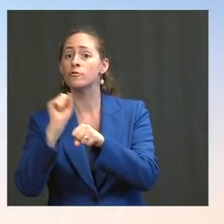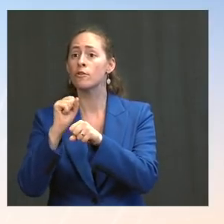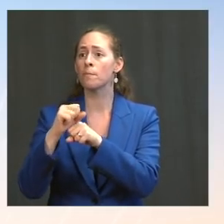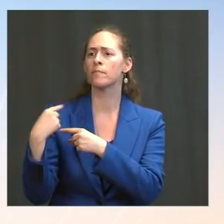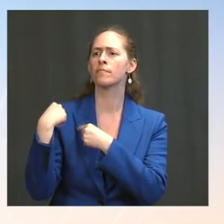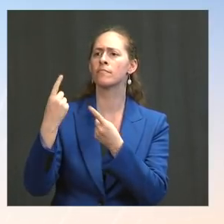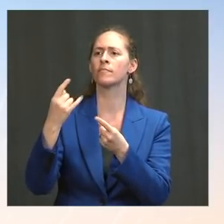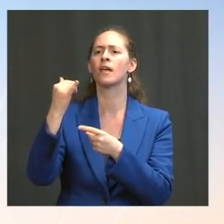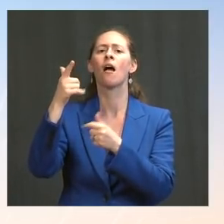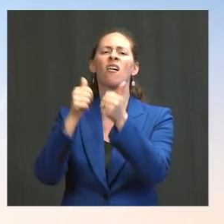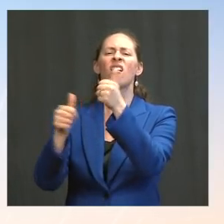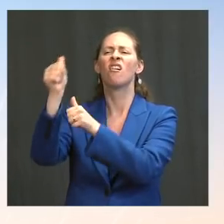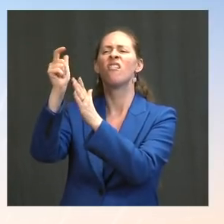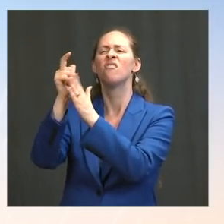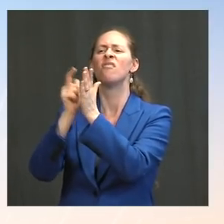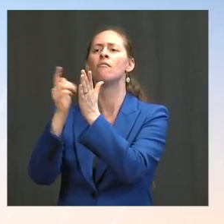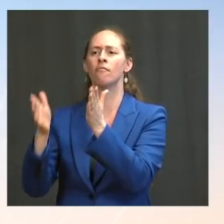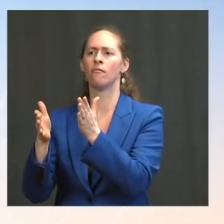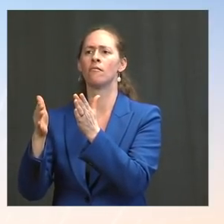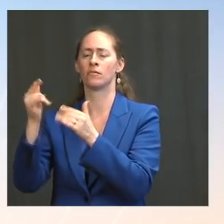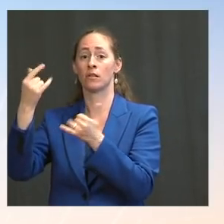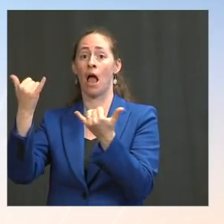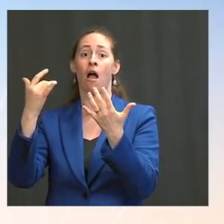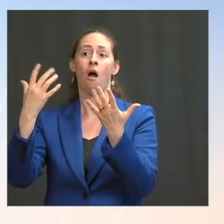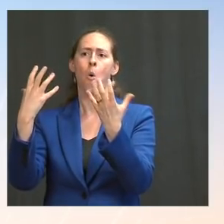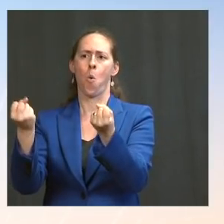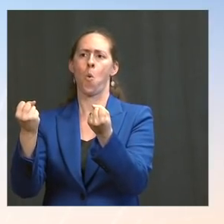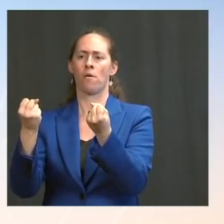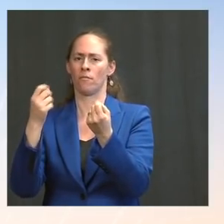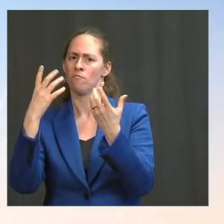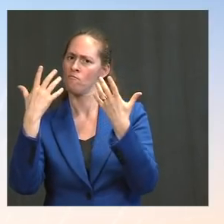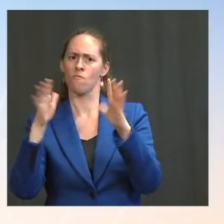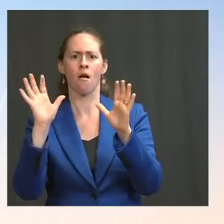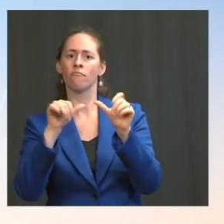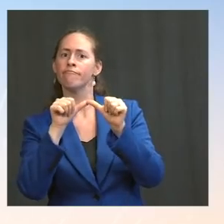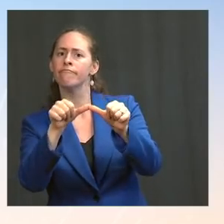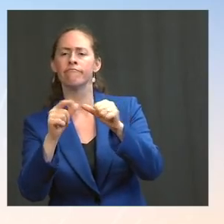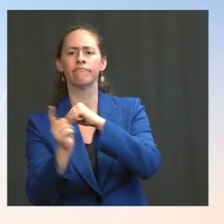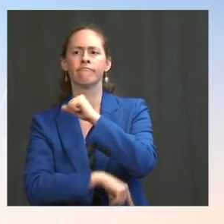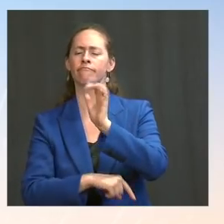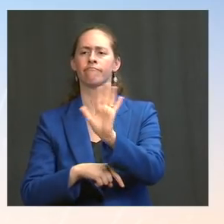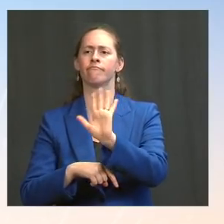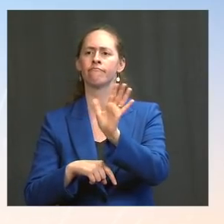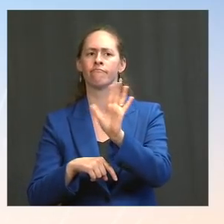while there's an important review, and the President feels that's an important step forward. The Press: Some advocates have called on him